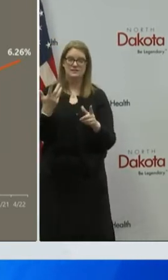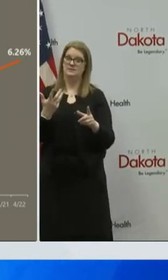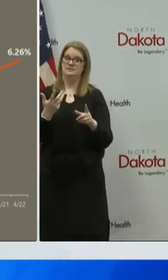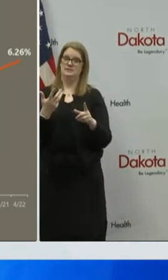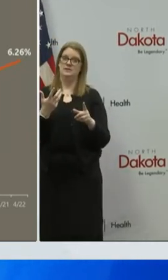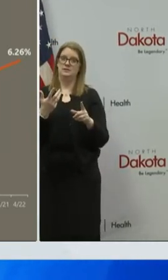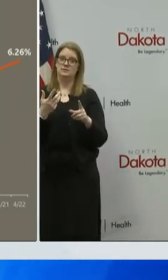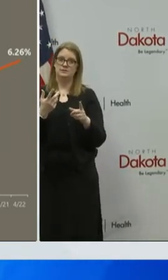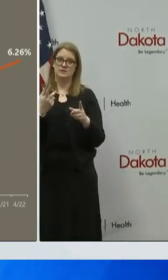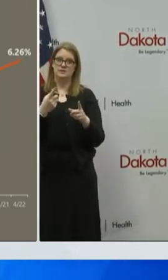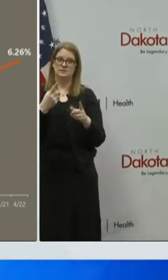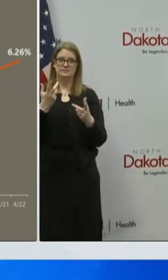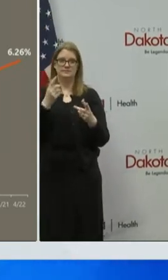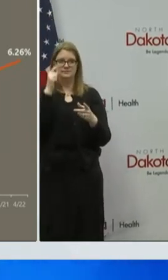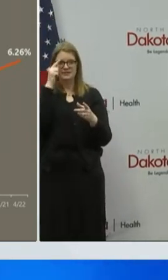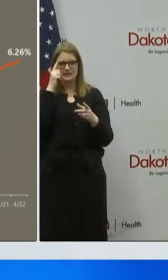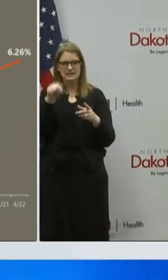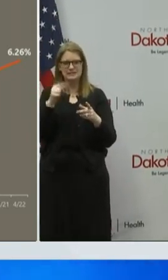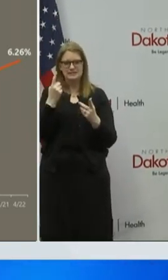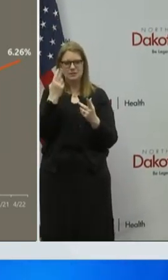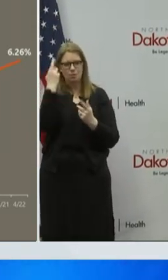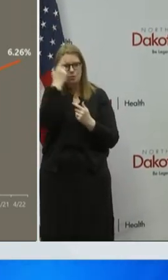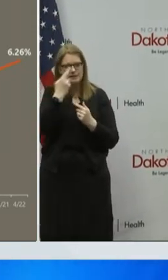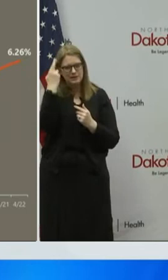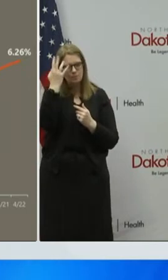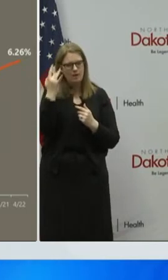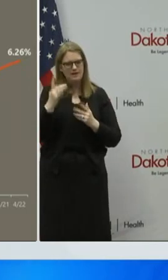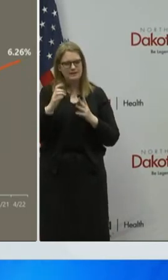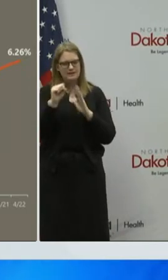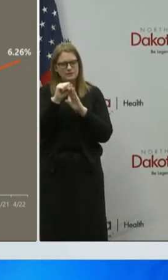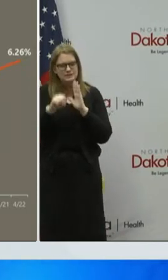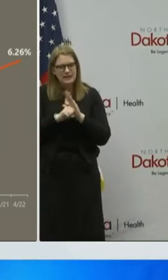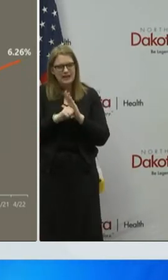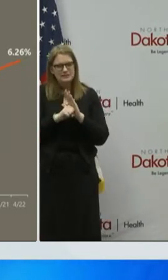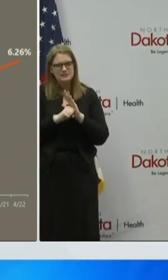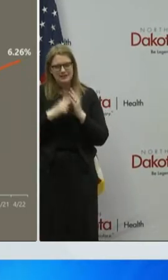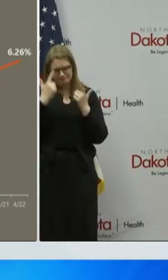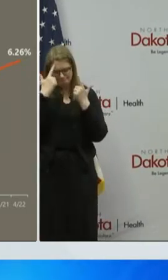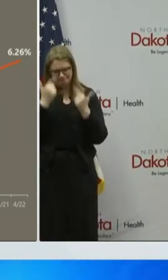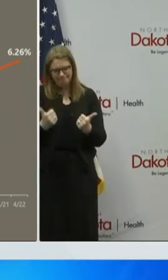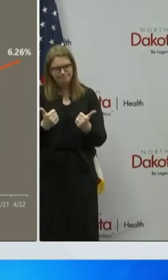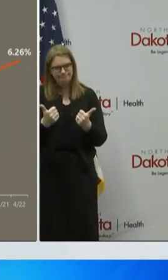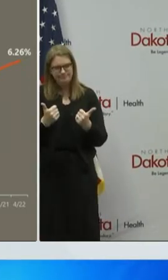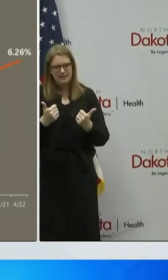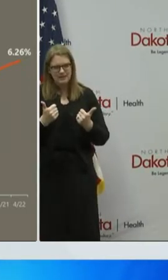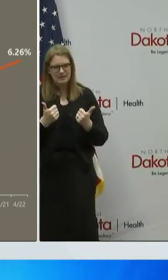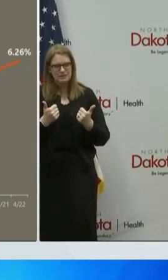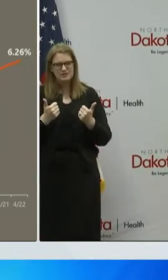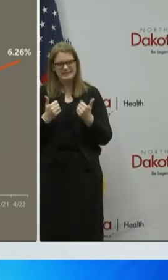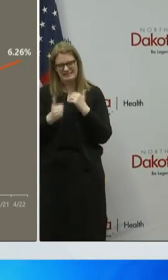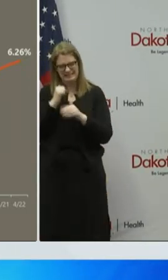GOING DOWN AND WE WOULDN'T AND WE WOULD HAVE A HALF OR A THIRD OF THE NUMBER OF POSITIVES THEY DO. SO THIS IS ONE OF THE REASONS WHY IT'S GREAT THAT STATES ARE